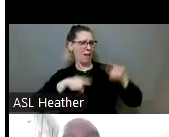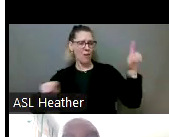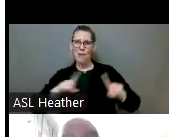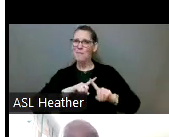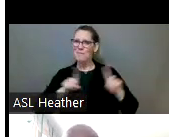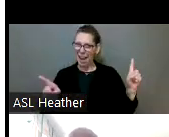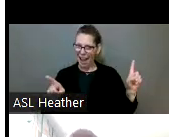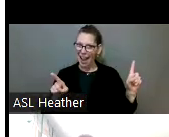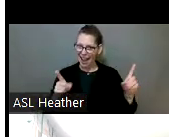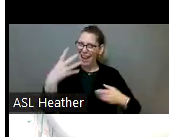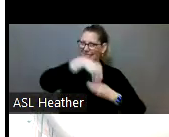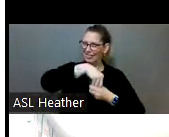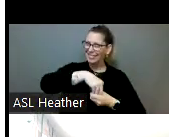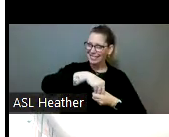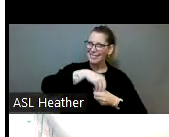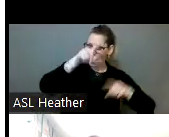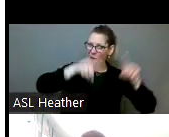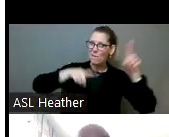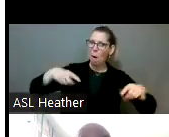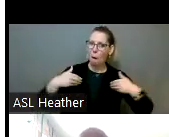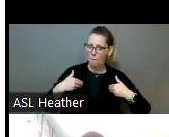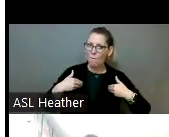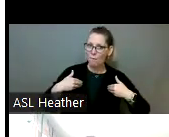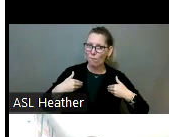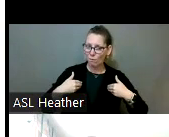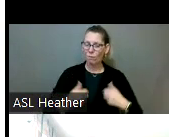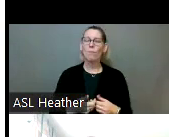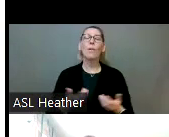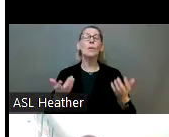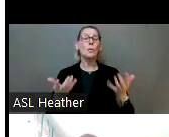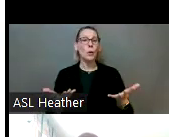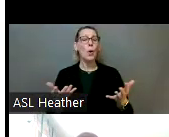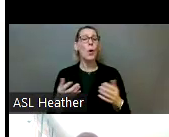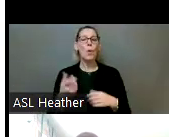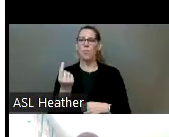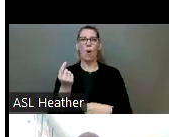have diversity within their walls; and so what are those strategies that we're